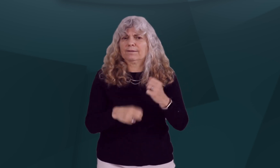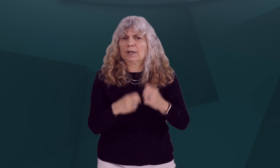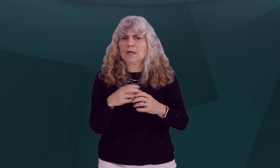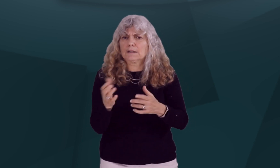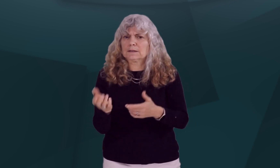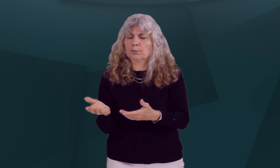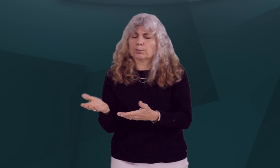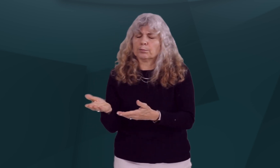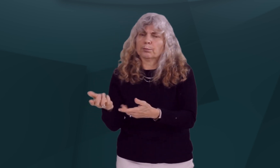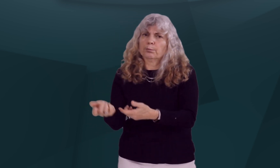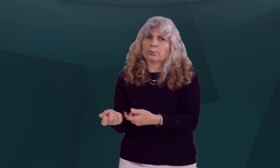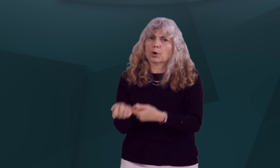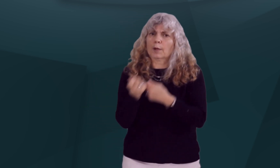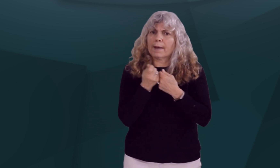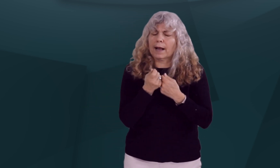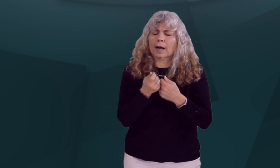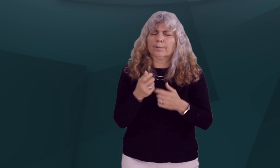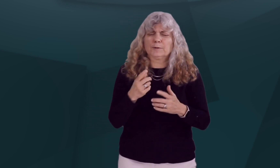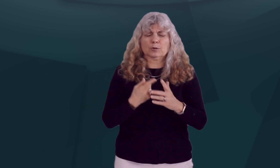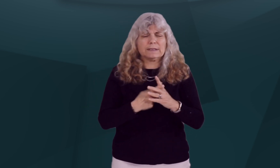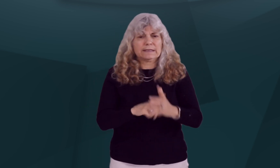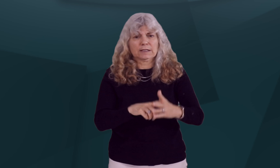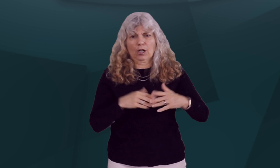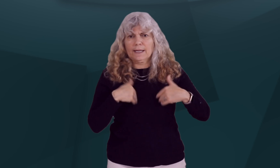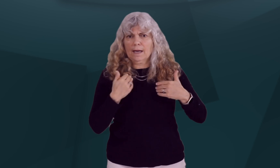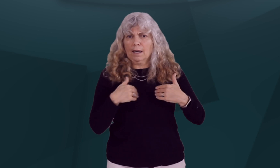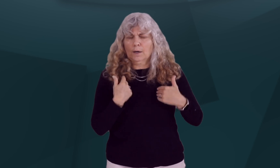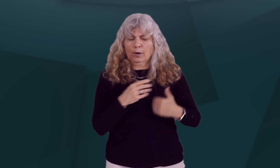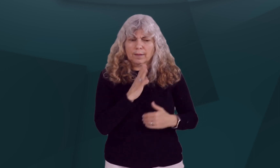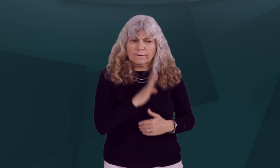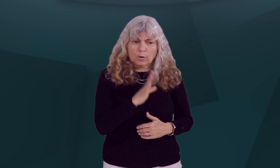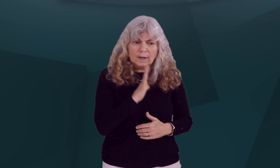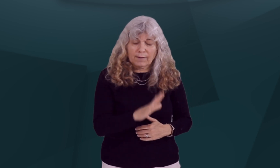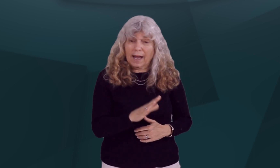It becomes difficult to catch them up, so it's important to start young.